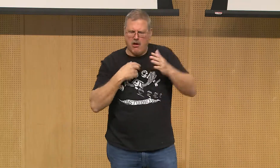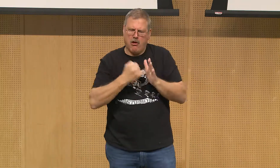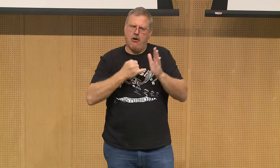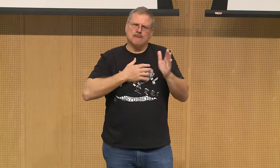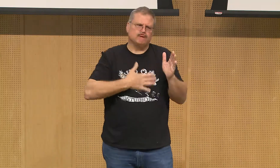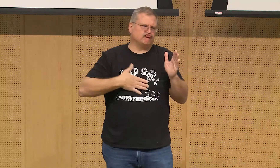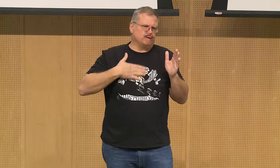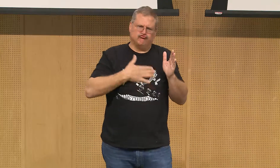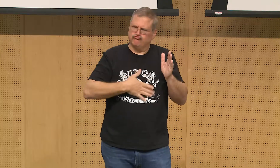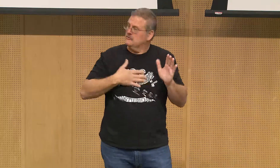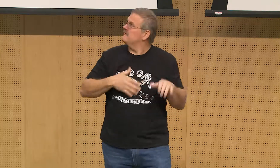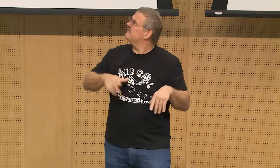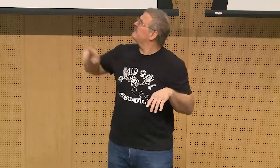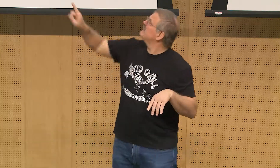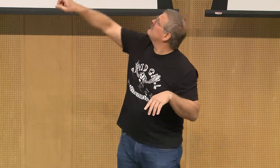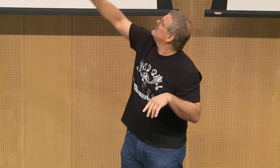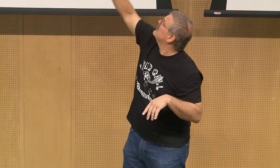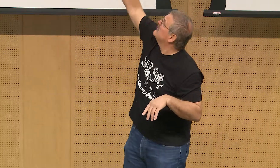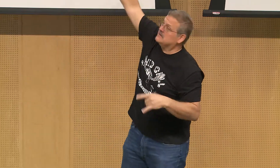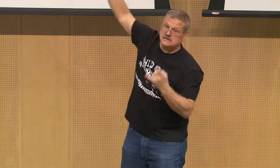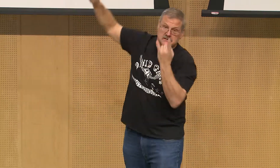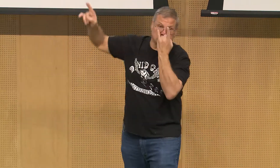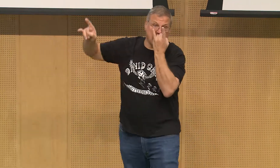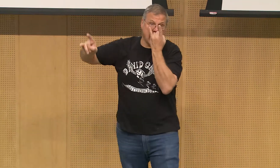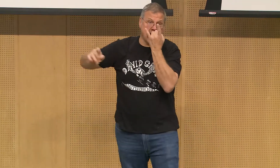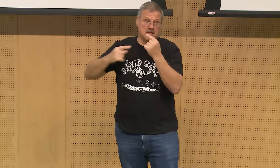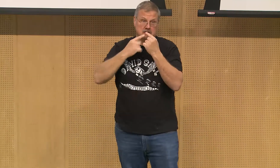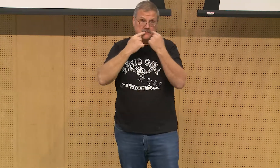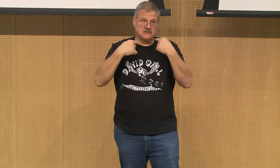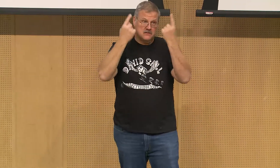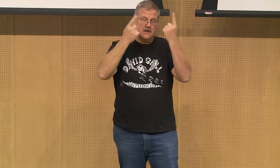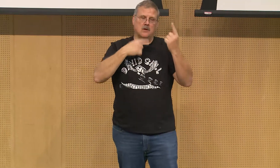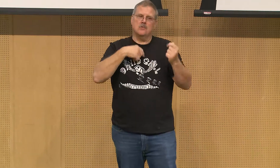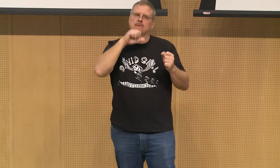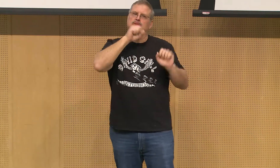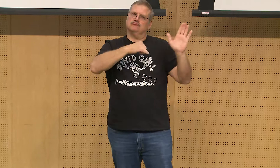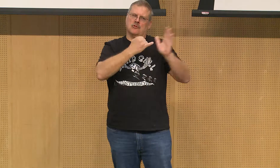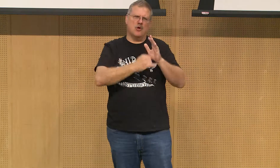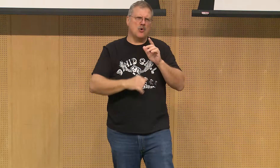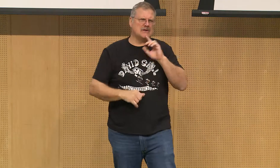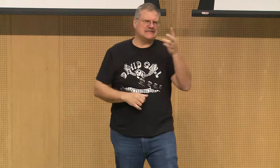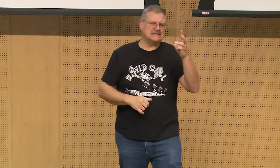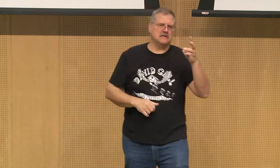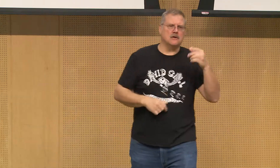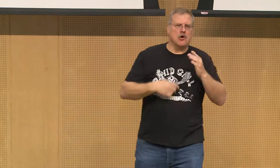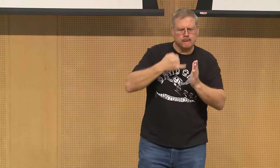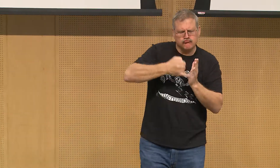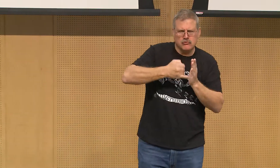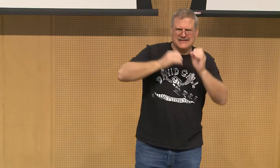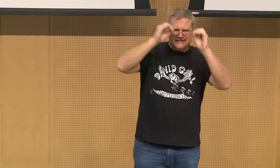and it was a way I could communicate with my parents, and I found I really enjoyed it. If you're looking at the Salvador Dali right now,